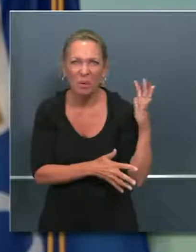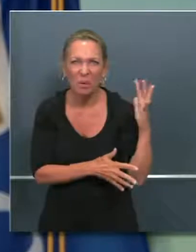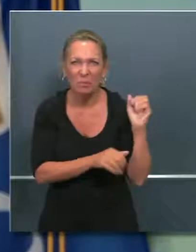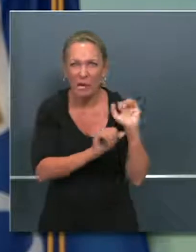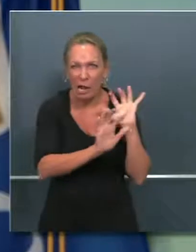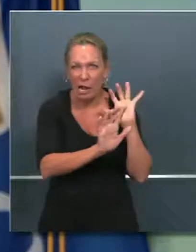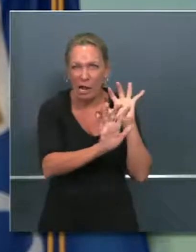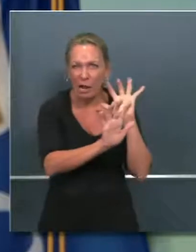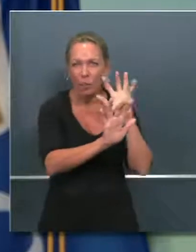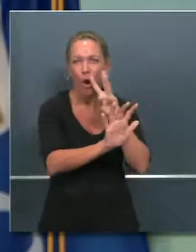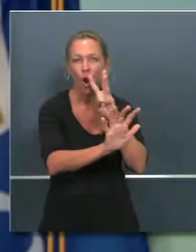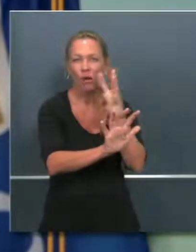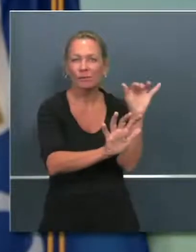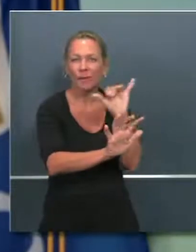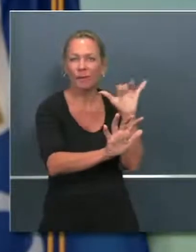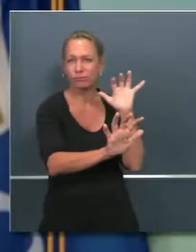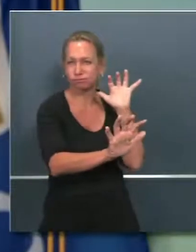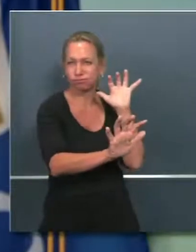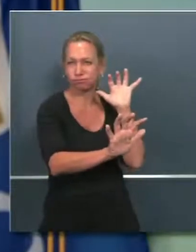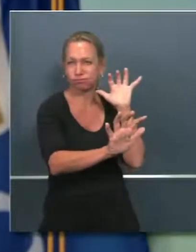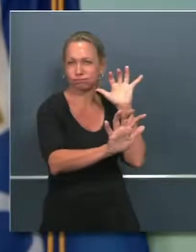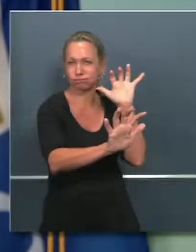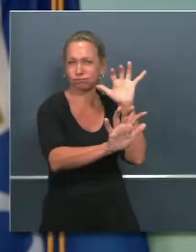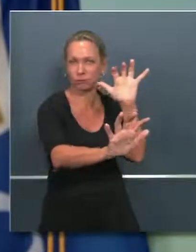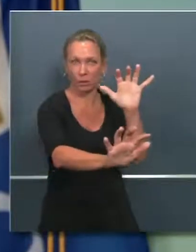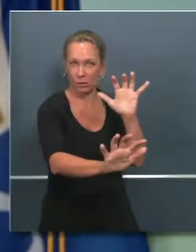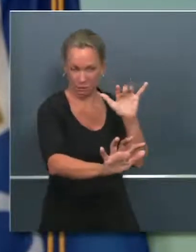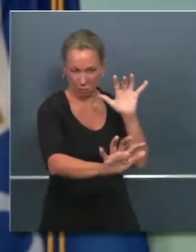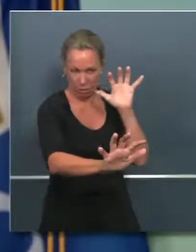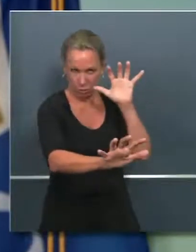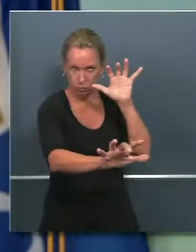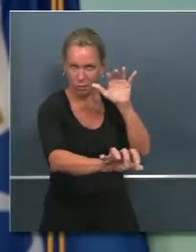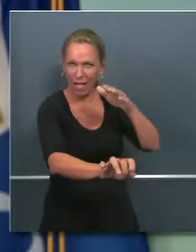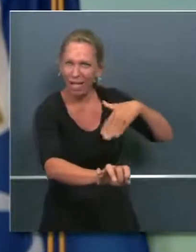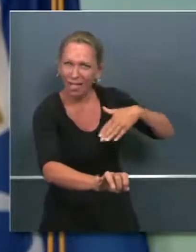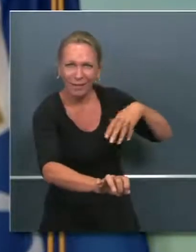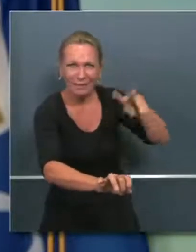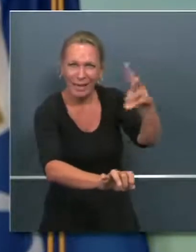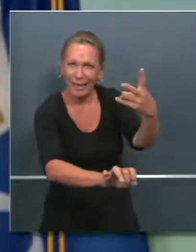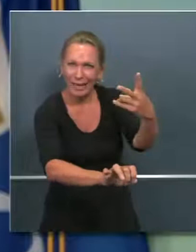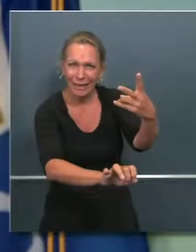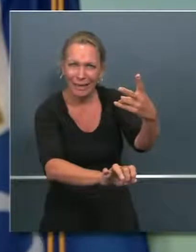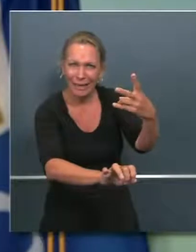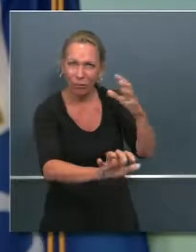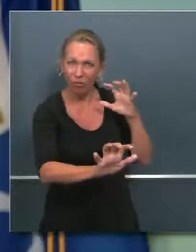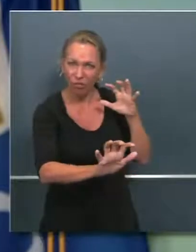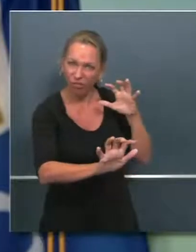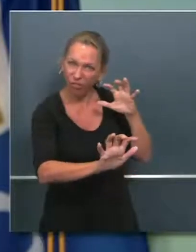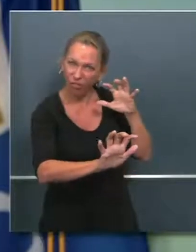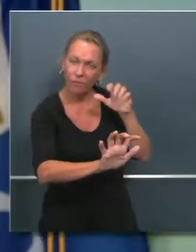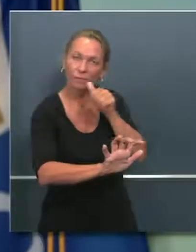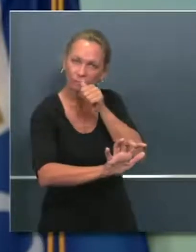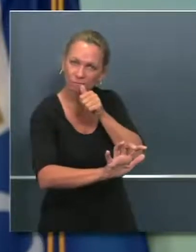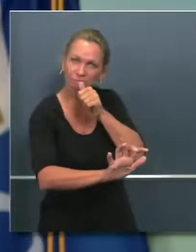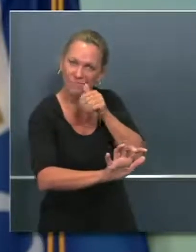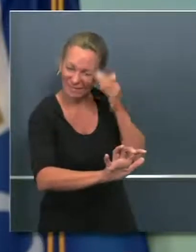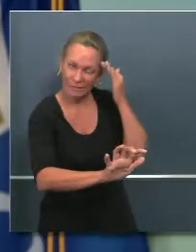fact in excess of a quarter of a billion masks are now in the state inventory hundreds of millions